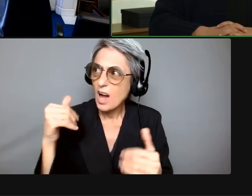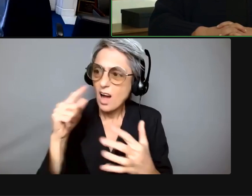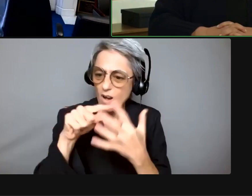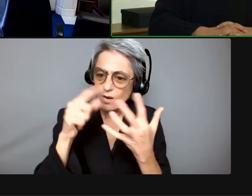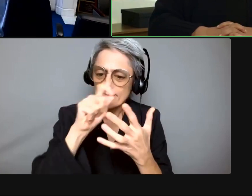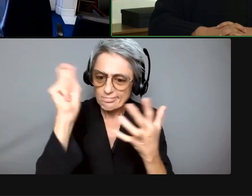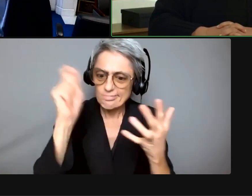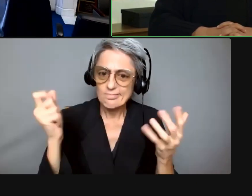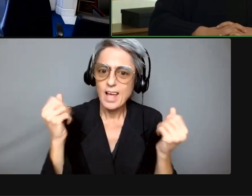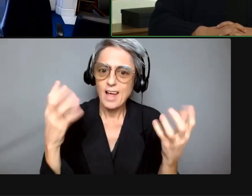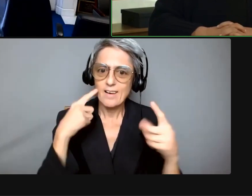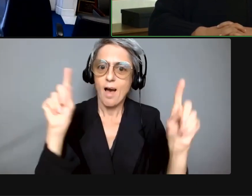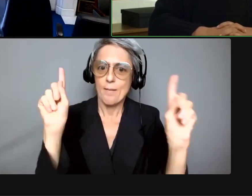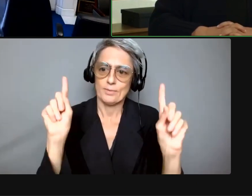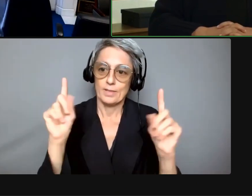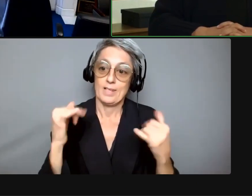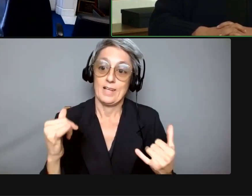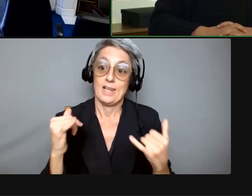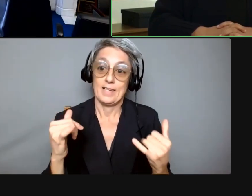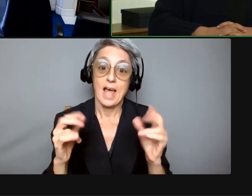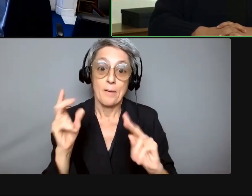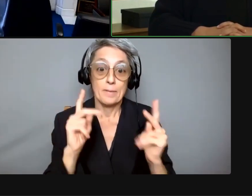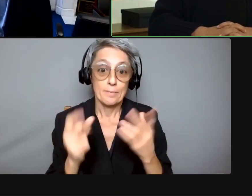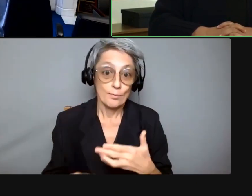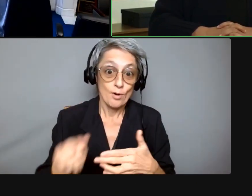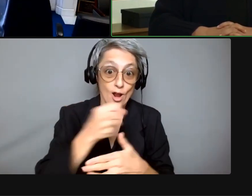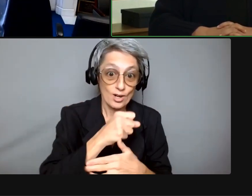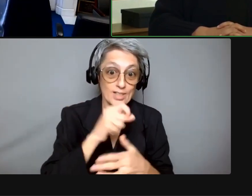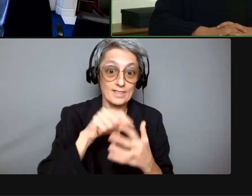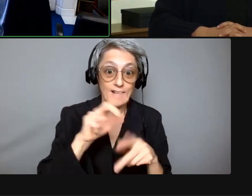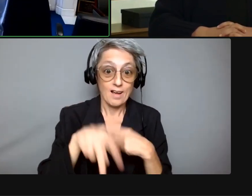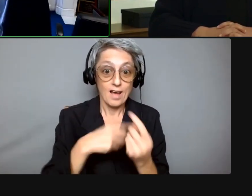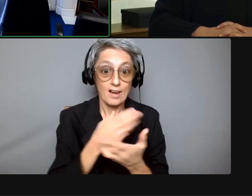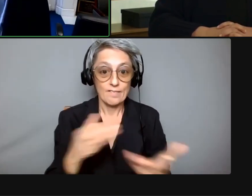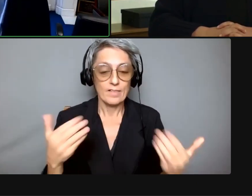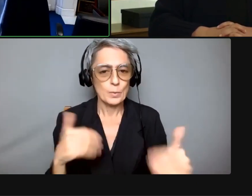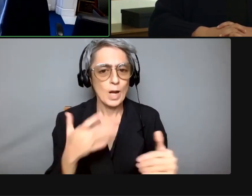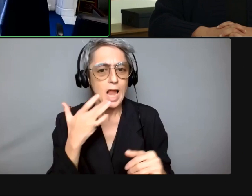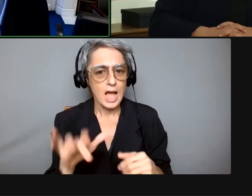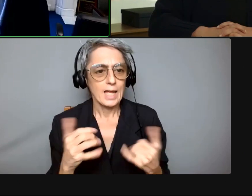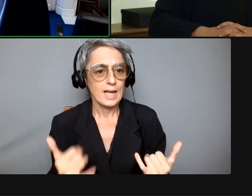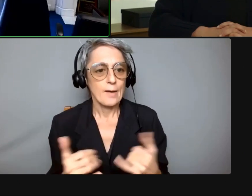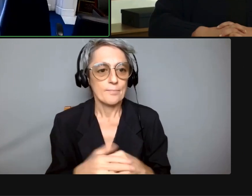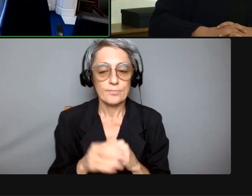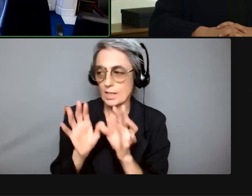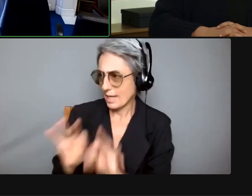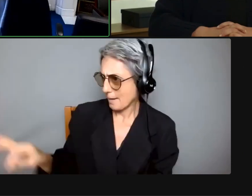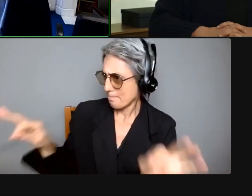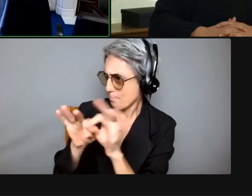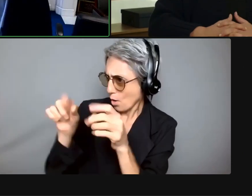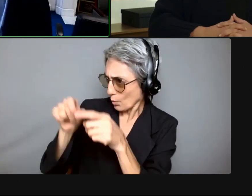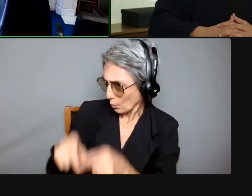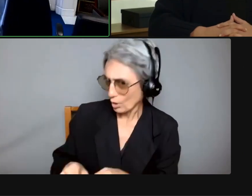when people are really prioritizing this set of issues? Mr. Mayock: Those are important words. There are definitely highs and lows on this journey,